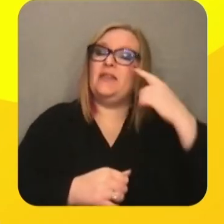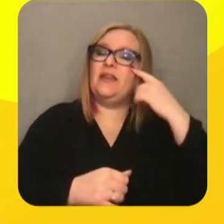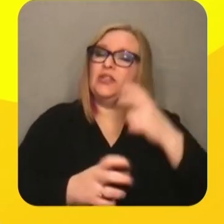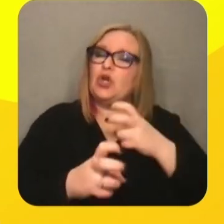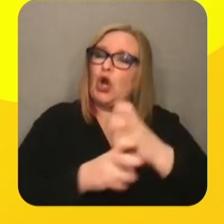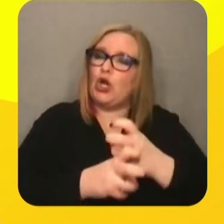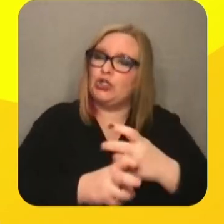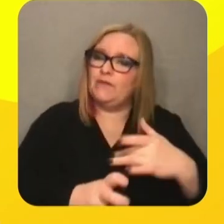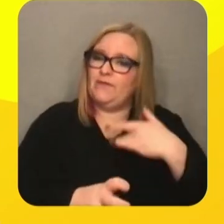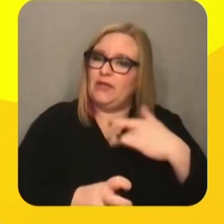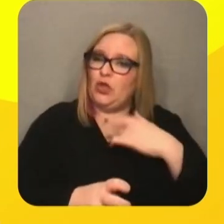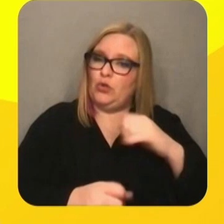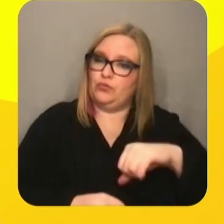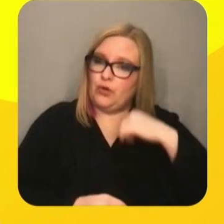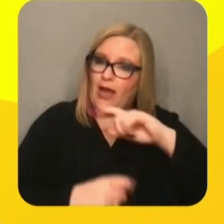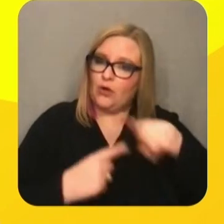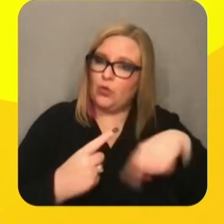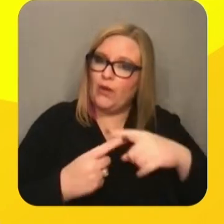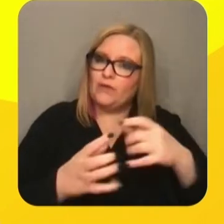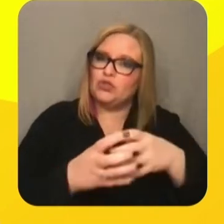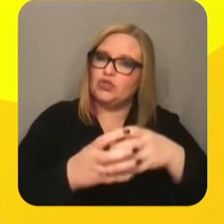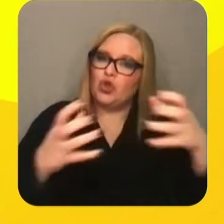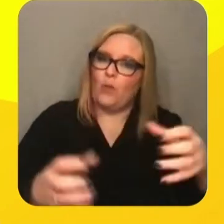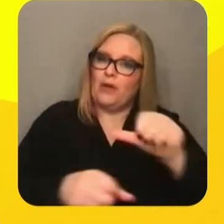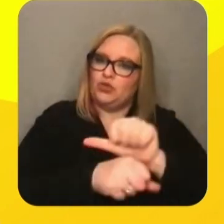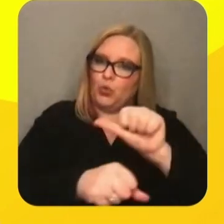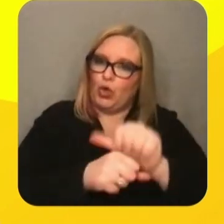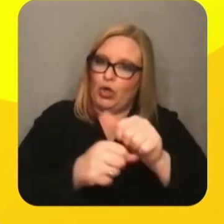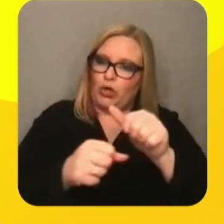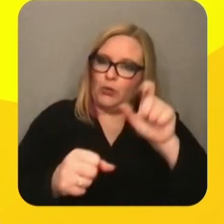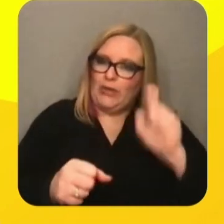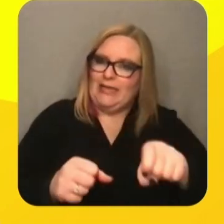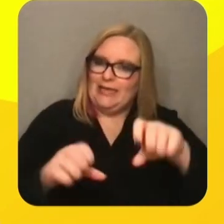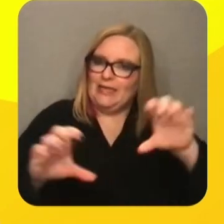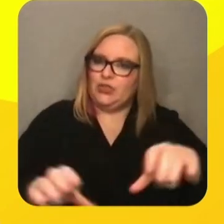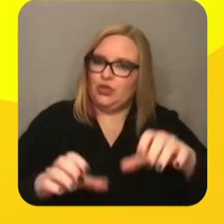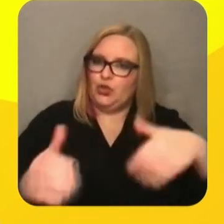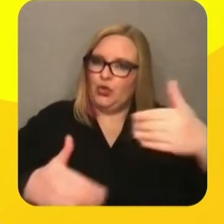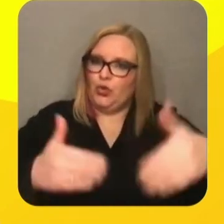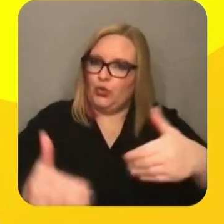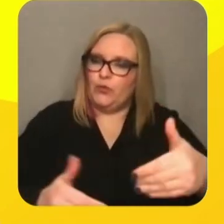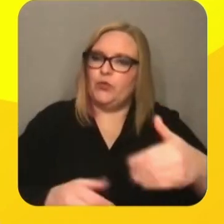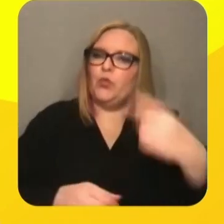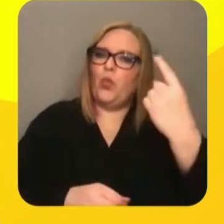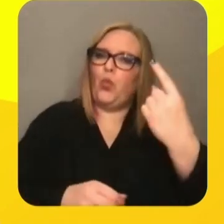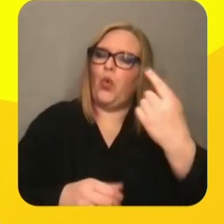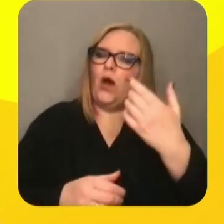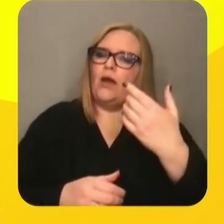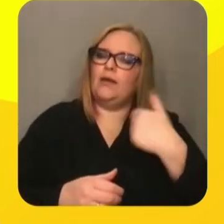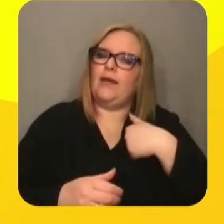we've got so much work to do, to be honest. But I think one of the things I'm optimistic about are the way that